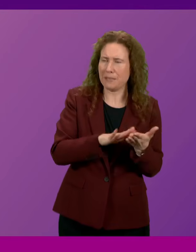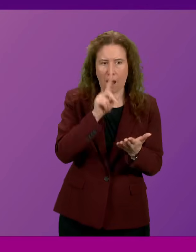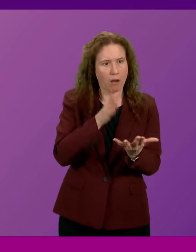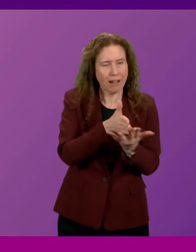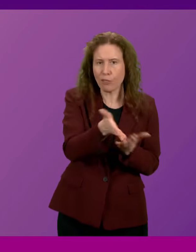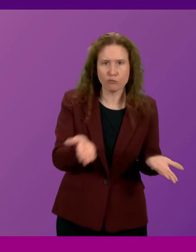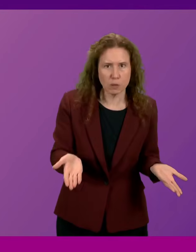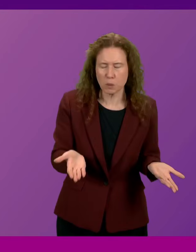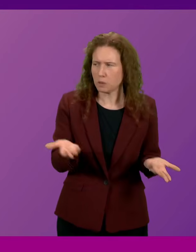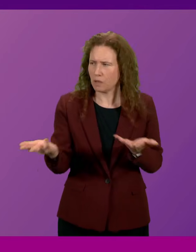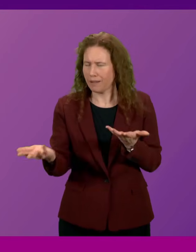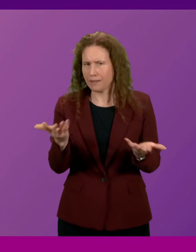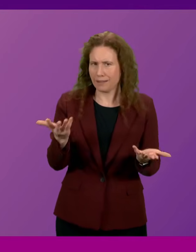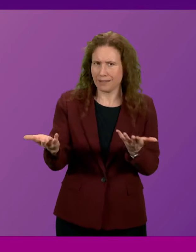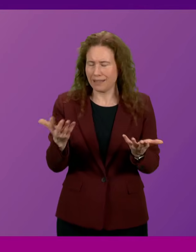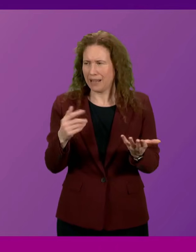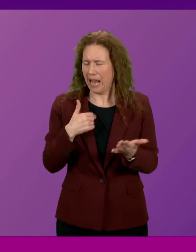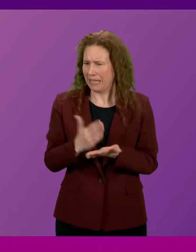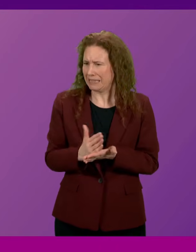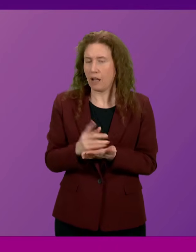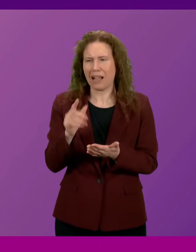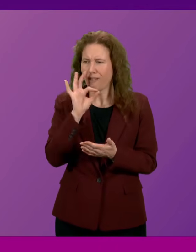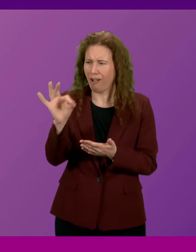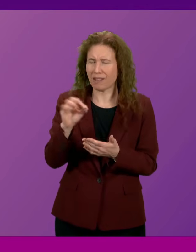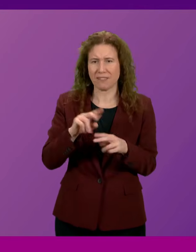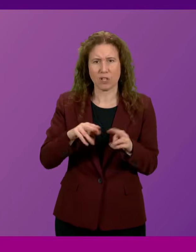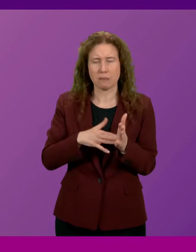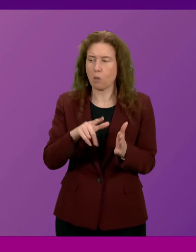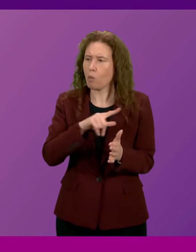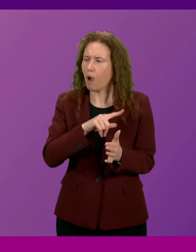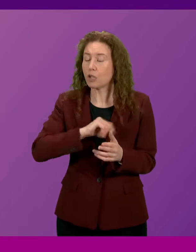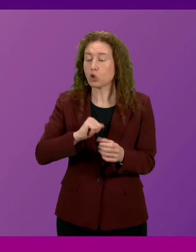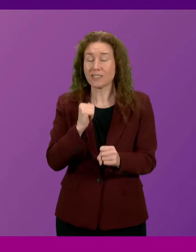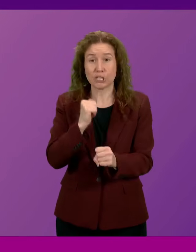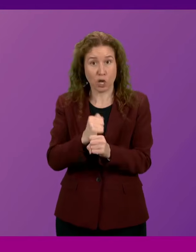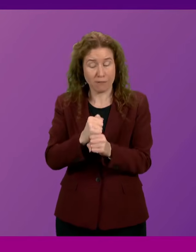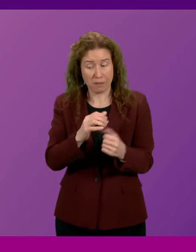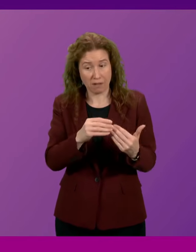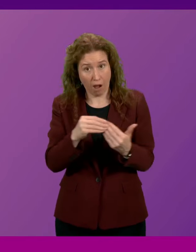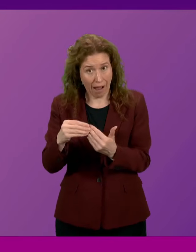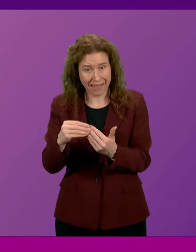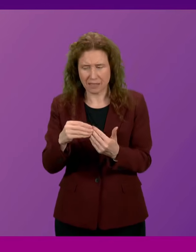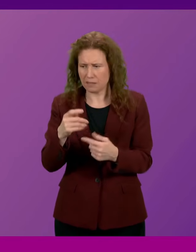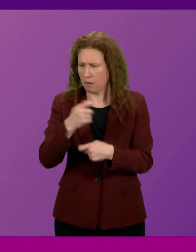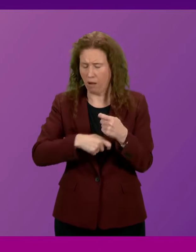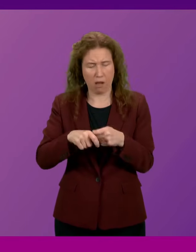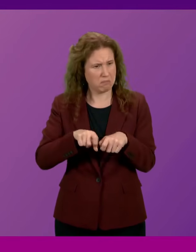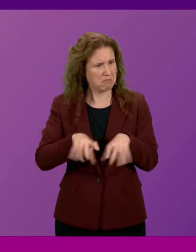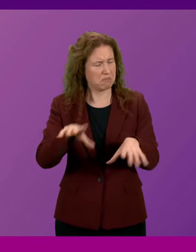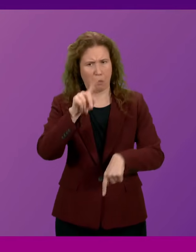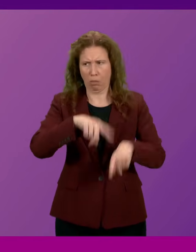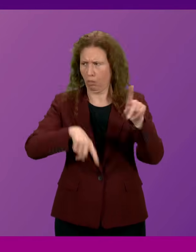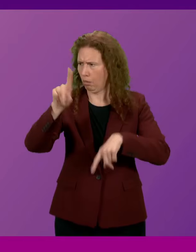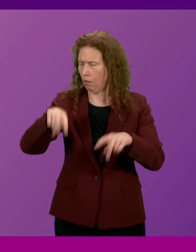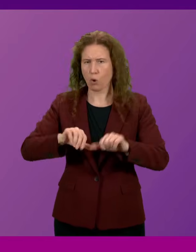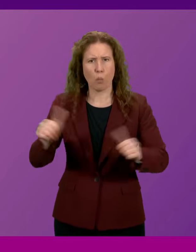difficult. Why has the Scottish Government’s guidance led to such a poorly executed plan?